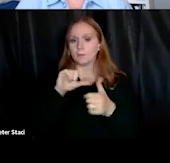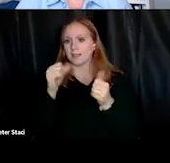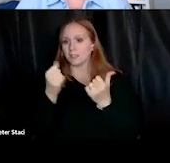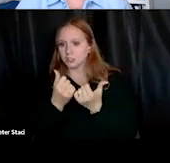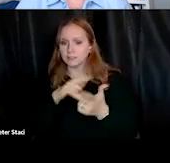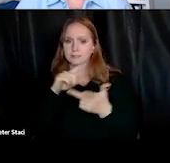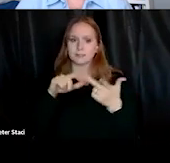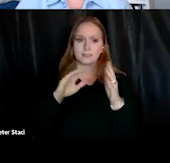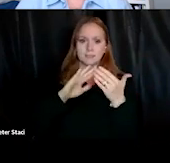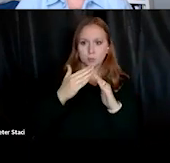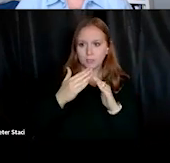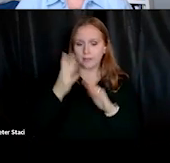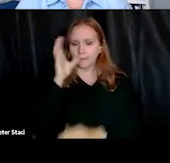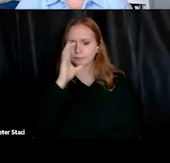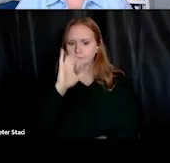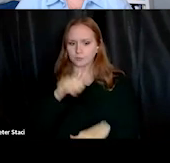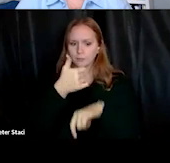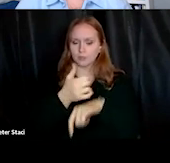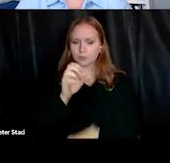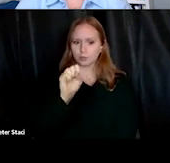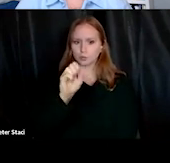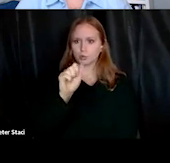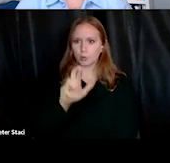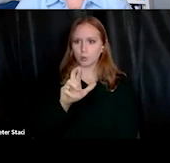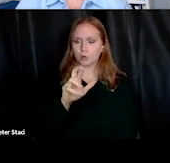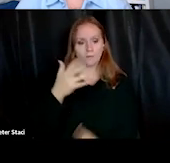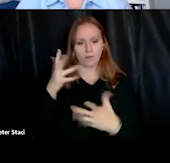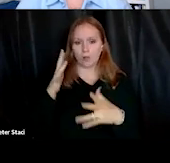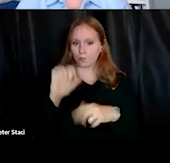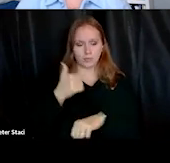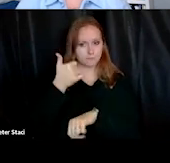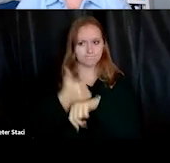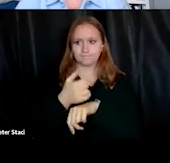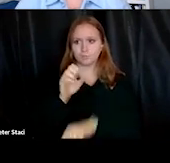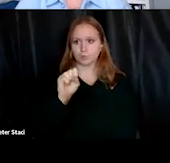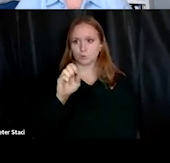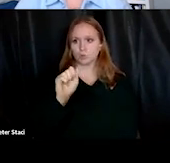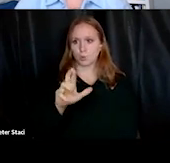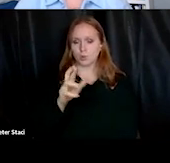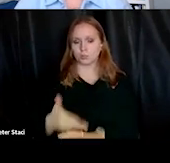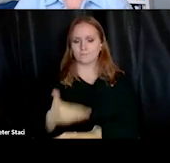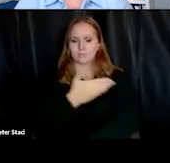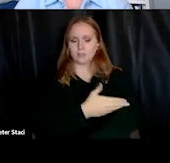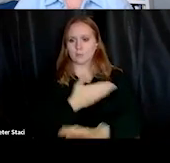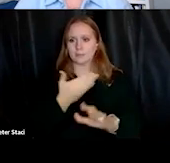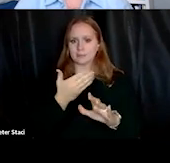that are looking to implement SOAR or who have already implemented SOAR to increase the success of their project.